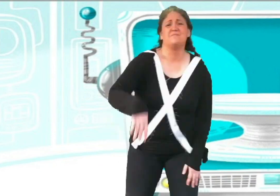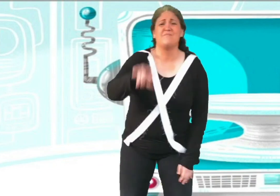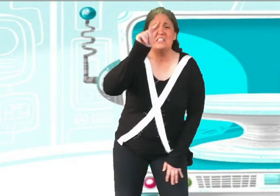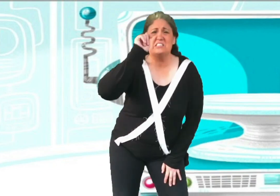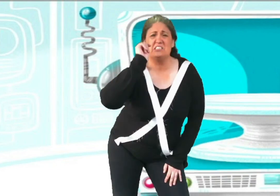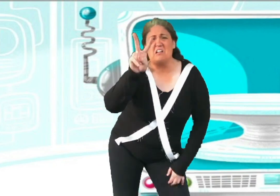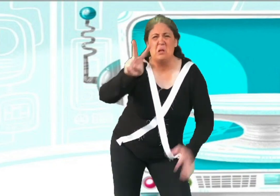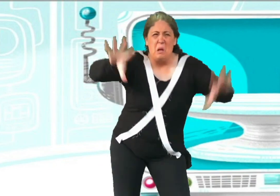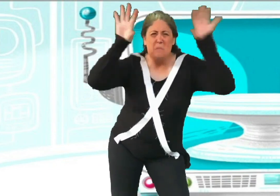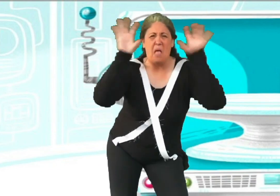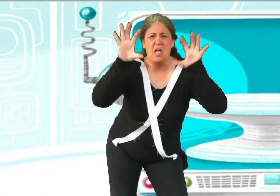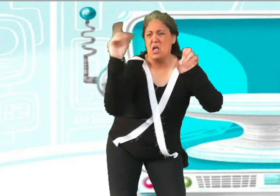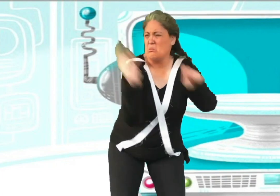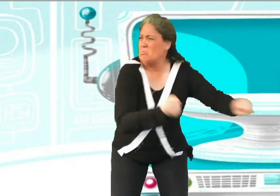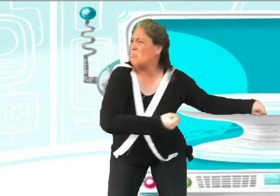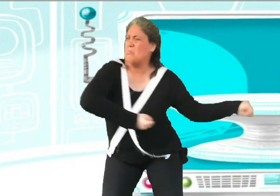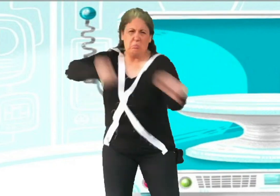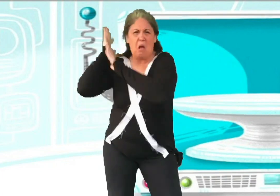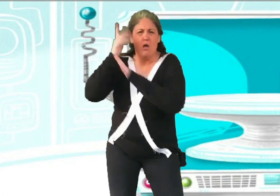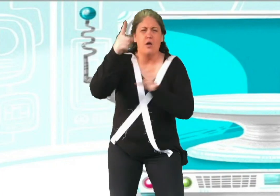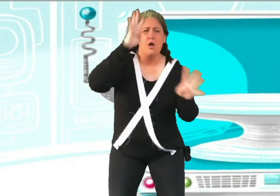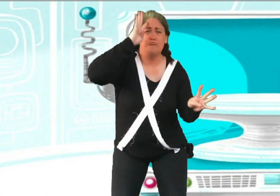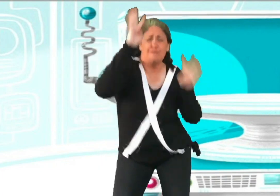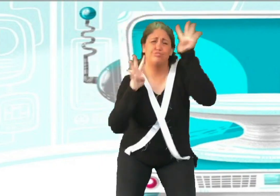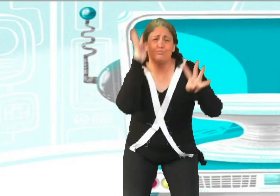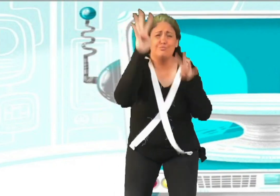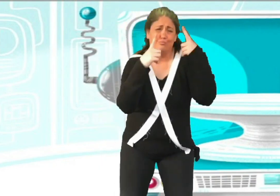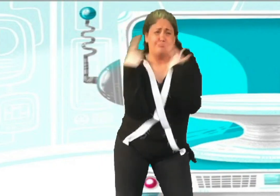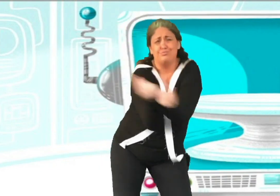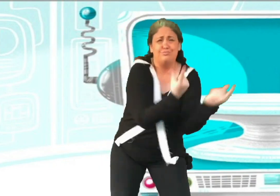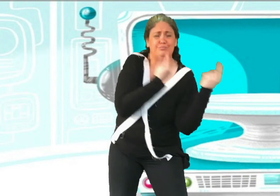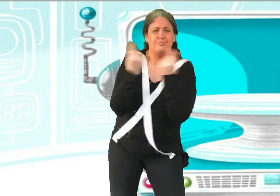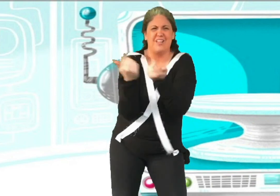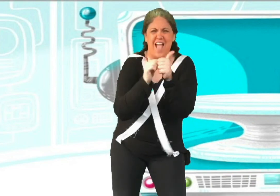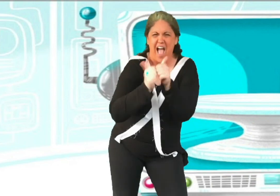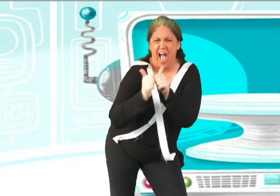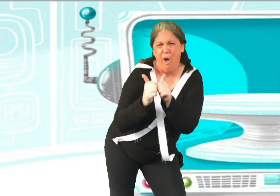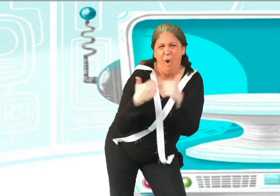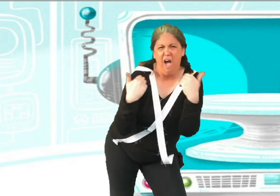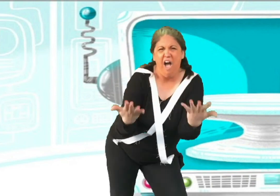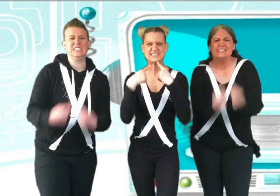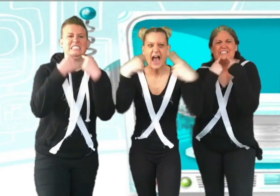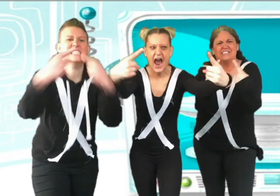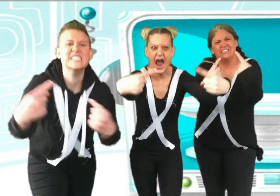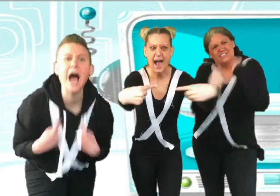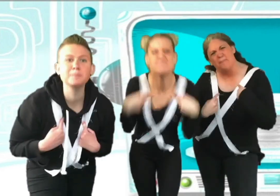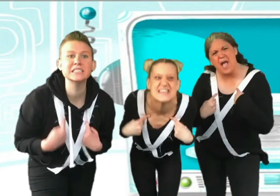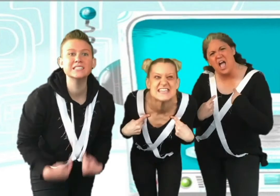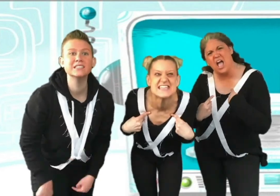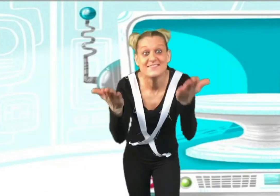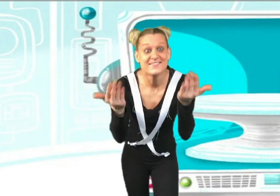How used they keep themselves contented Before this monster was invented?”